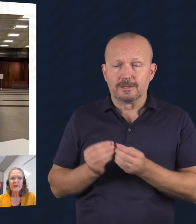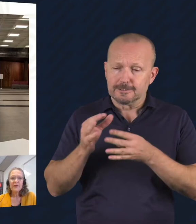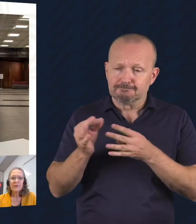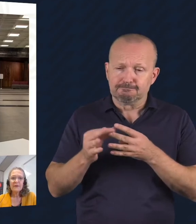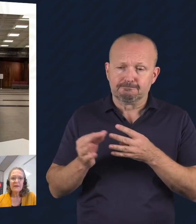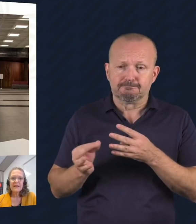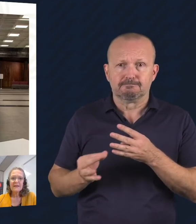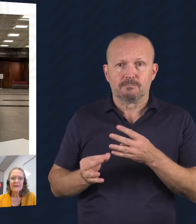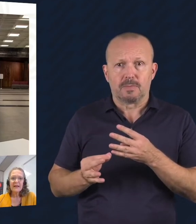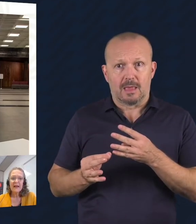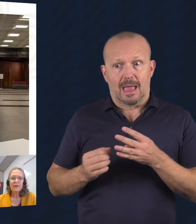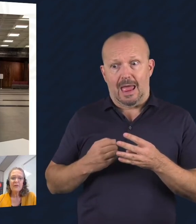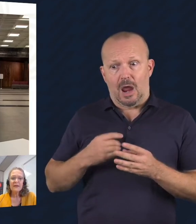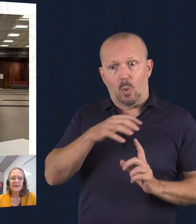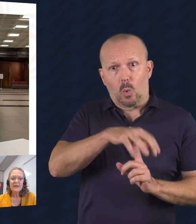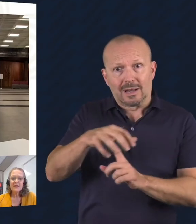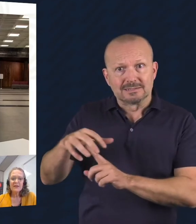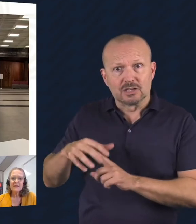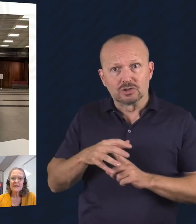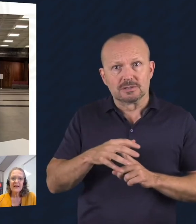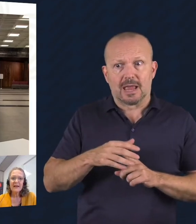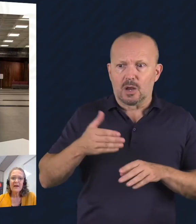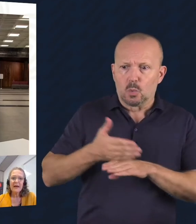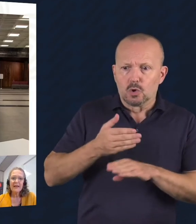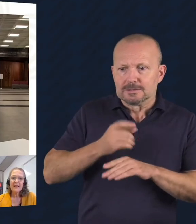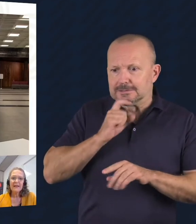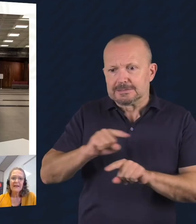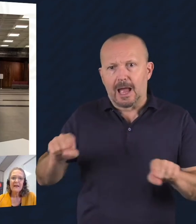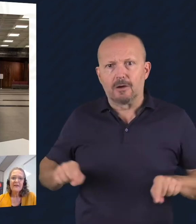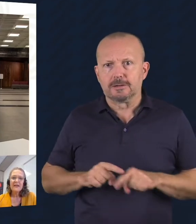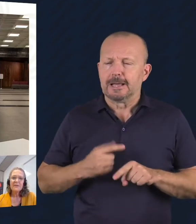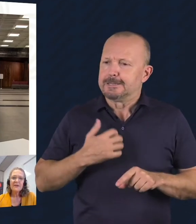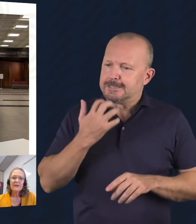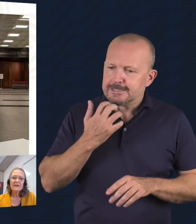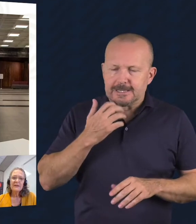Through all of this, our organisations and kaimahi have adapted, innovated,